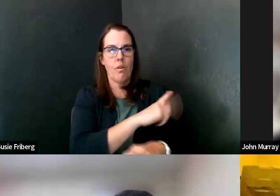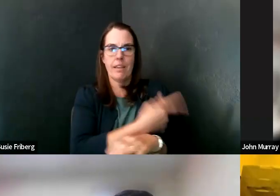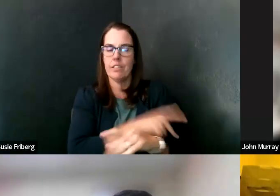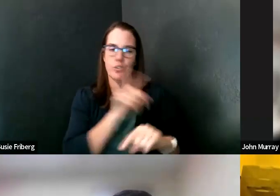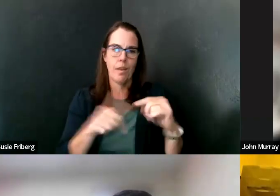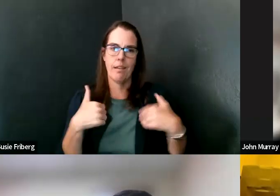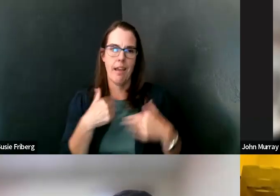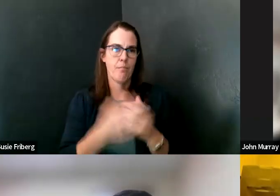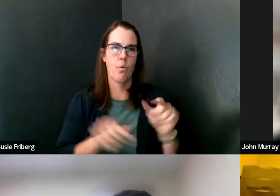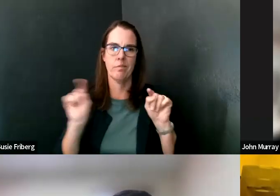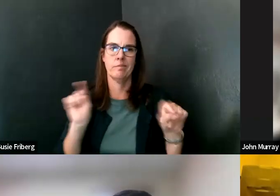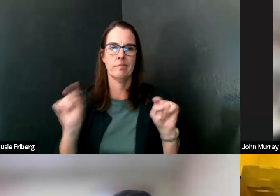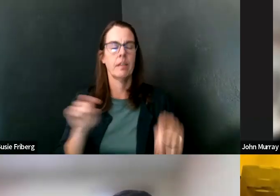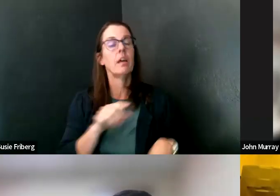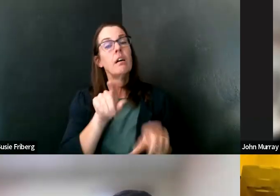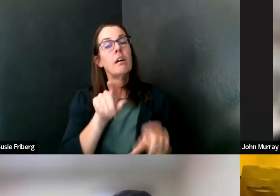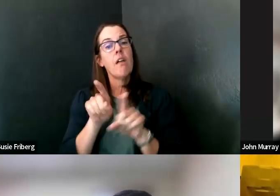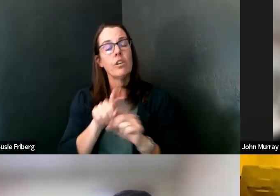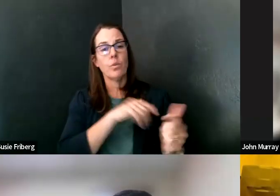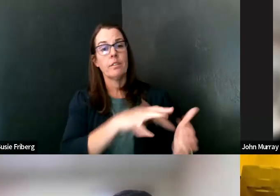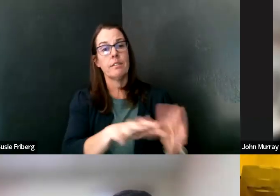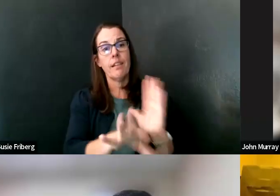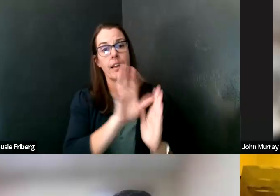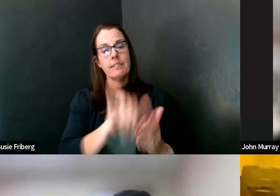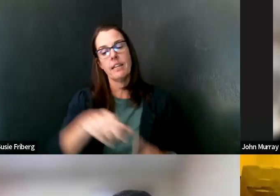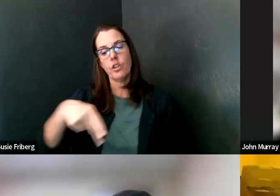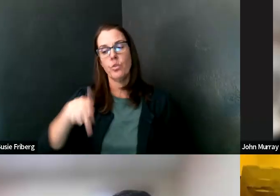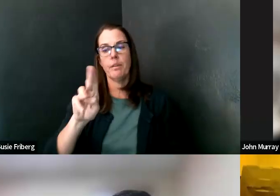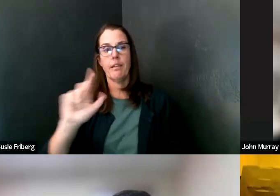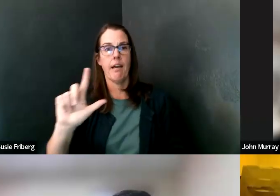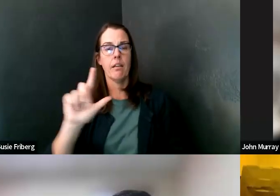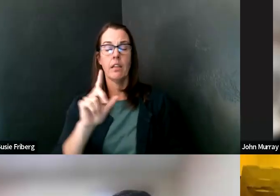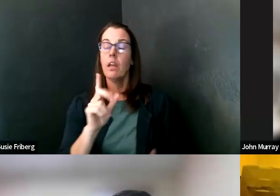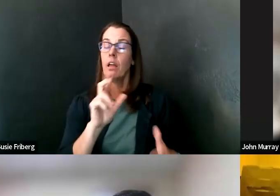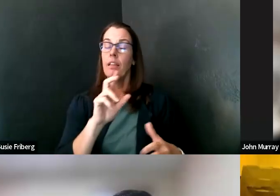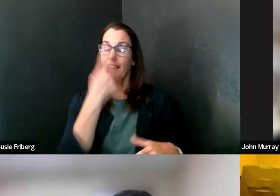These findings also demonstrate that a UPL, which is designed to benefit payers, not patients, is